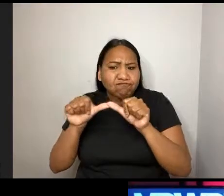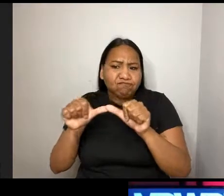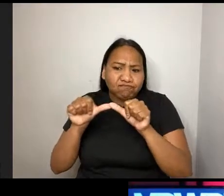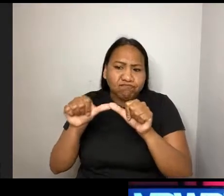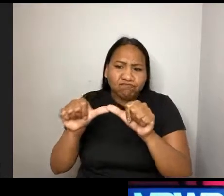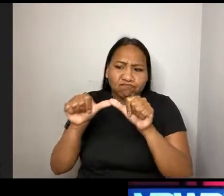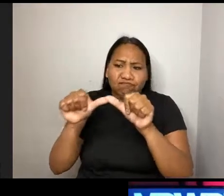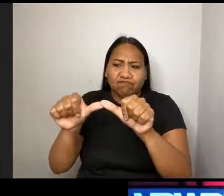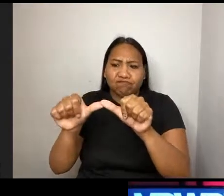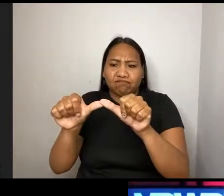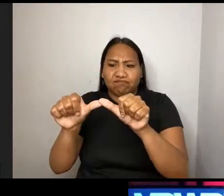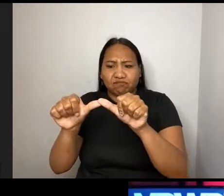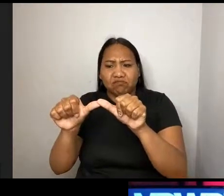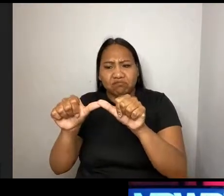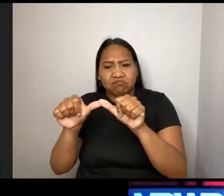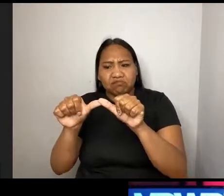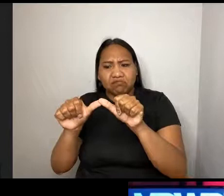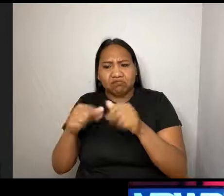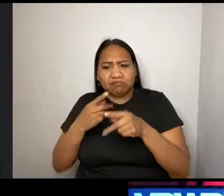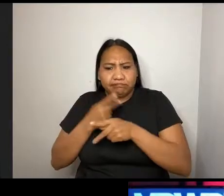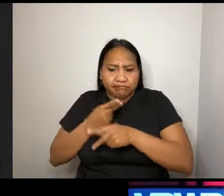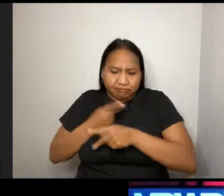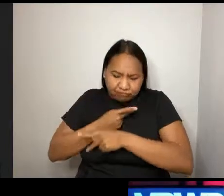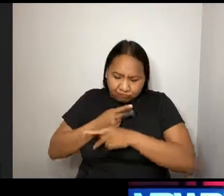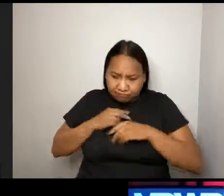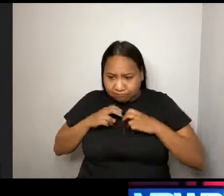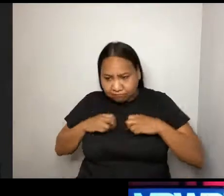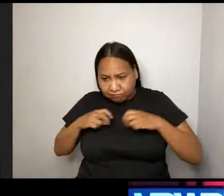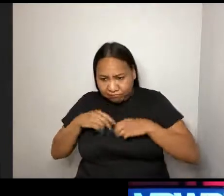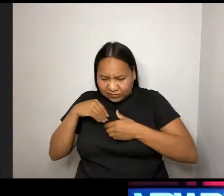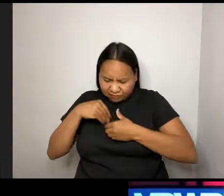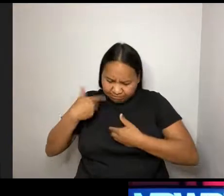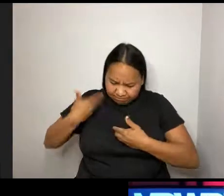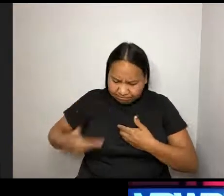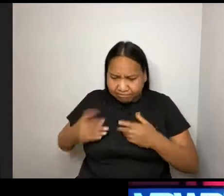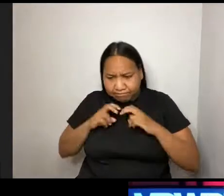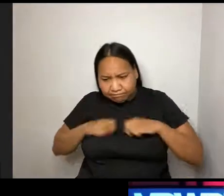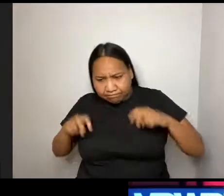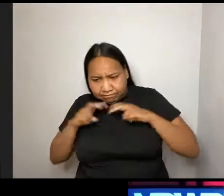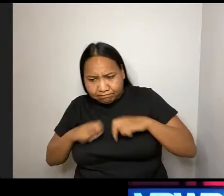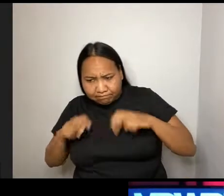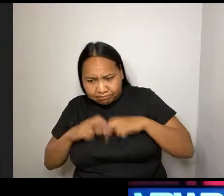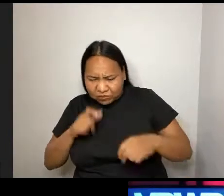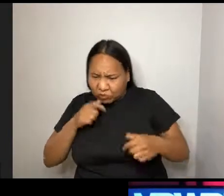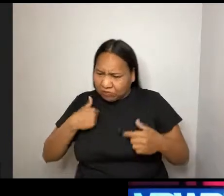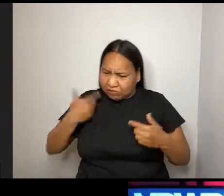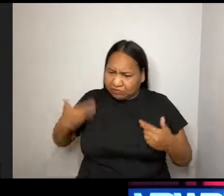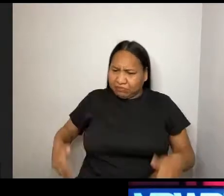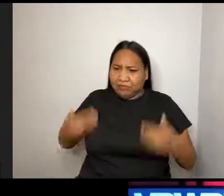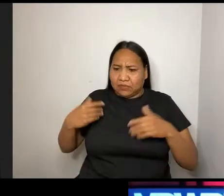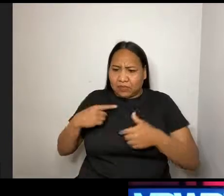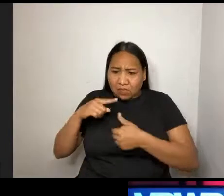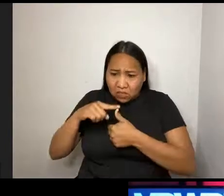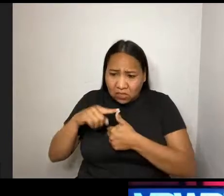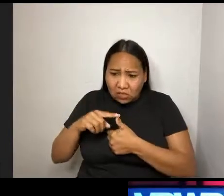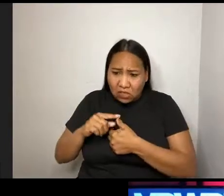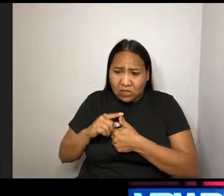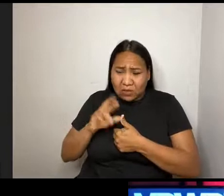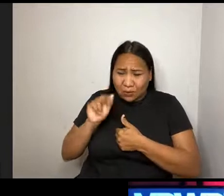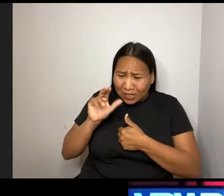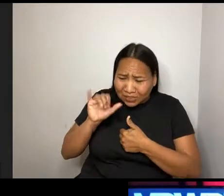work through that internalized racism and move past the covering -- covering